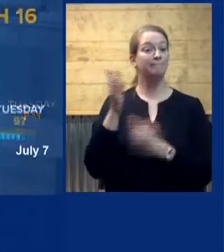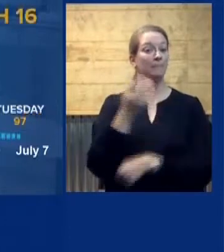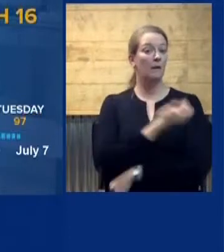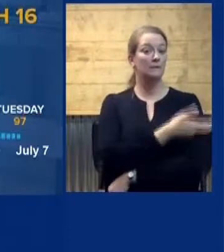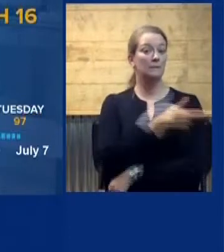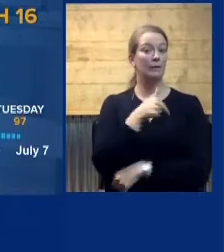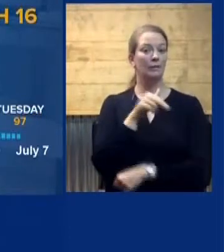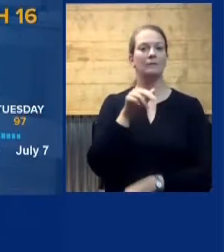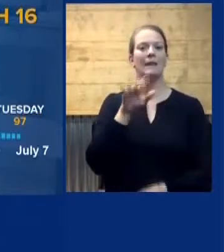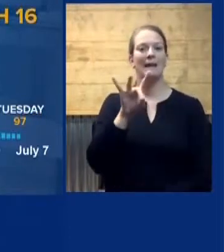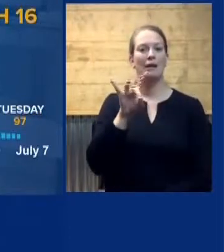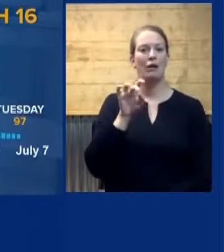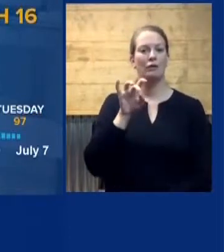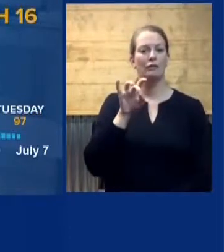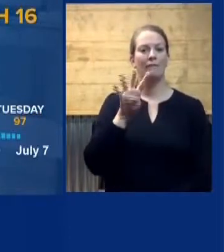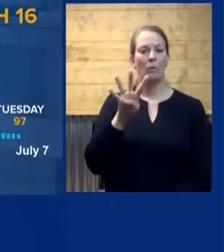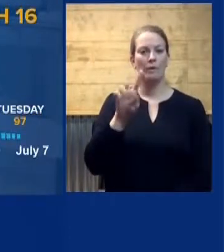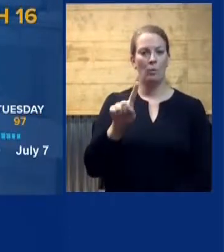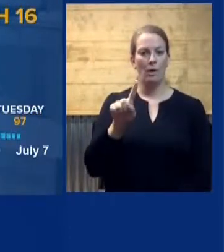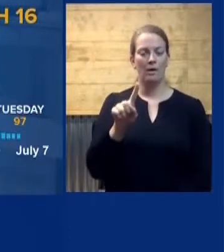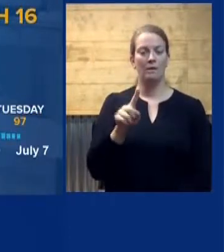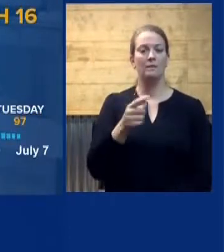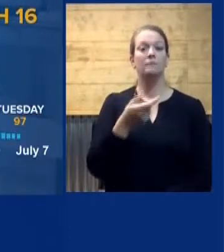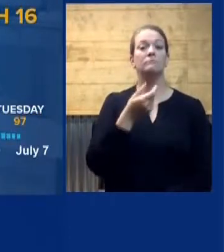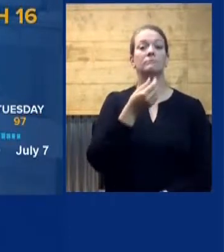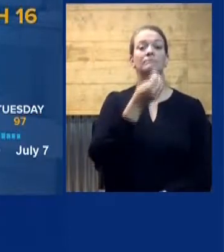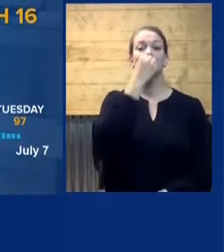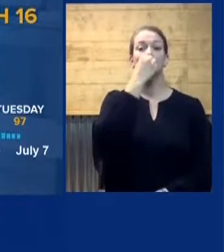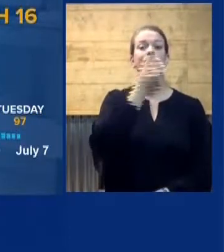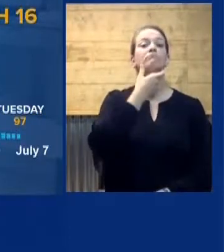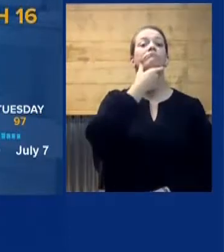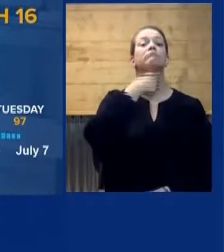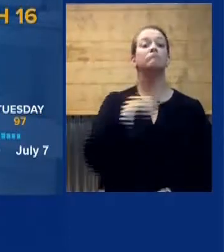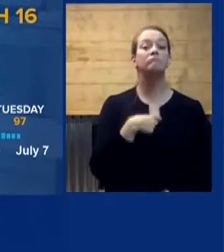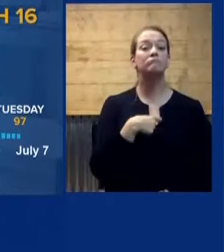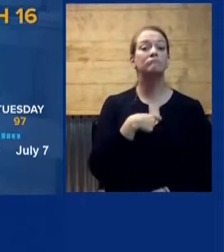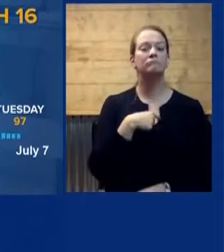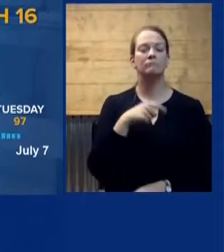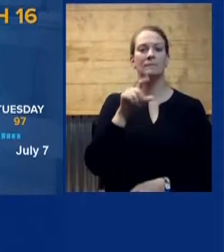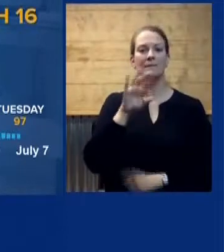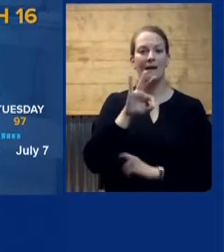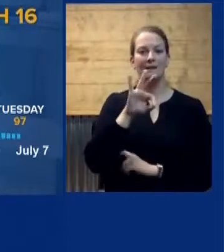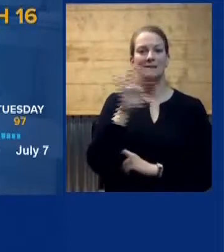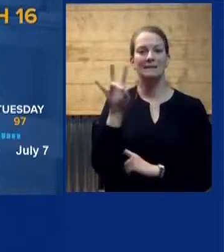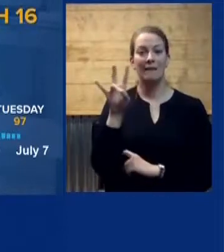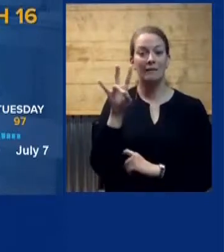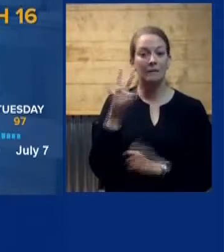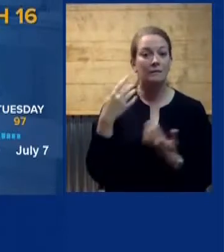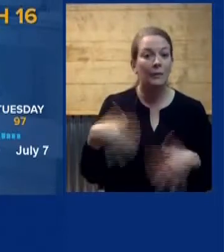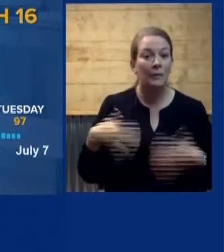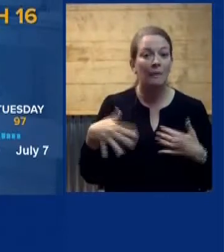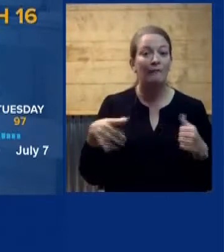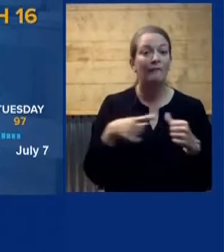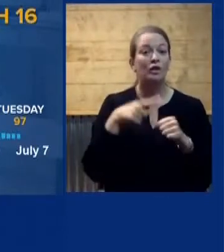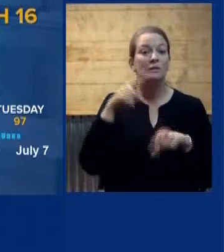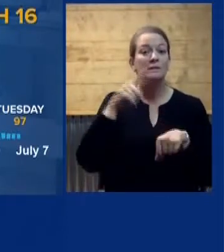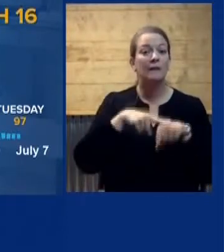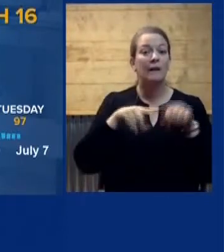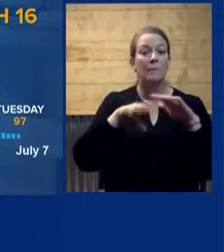RIGHT, MARSHA? THE GOOD NEWS IS THE NUMBER OF HOSPITALIZATIONS IS 841.